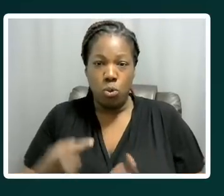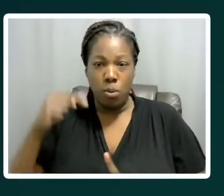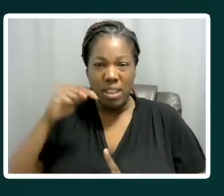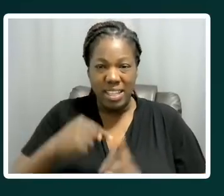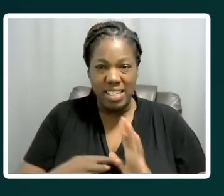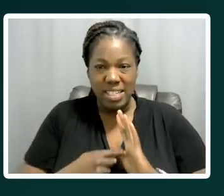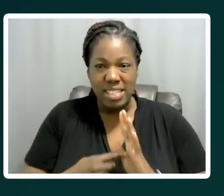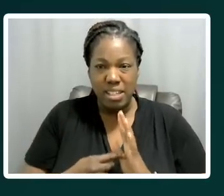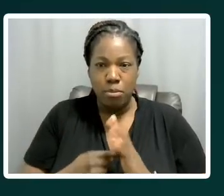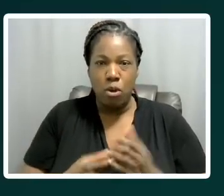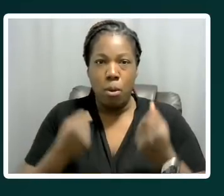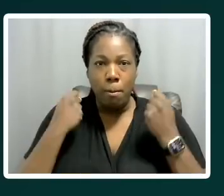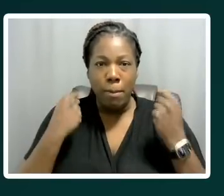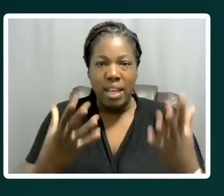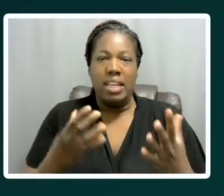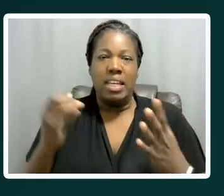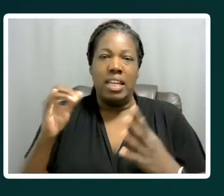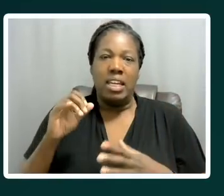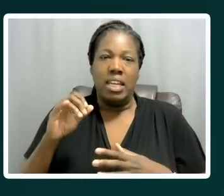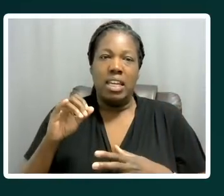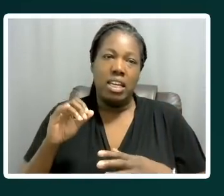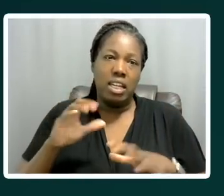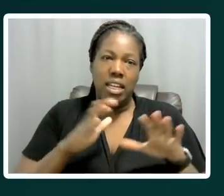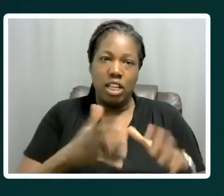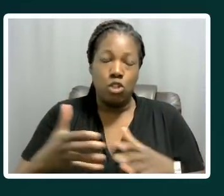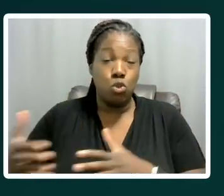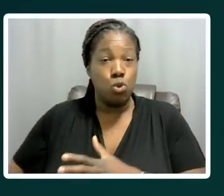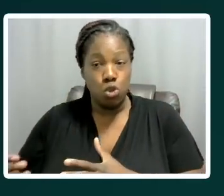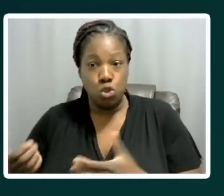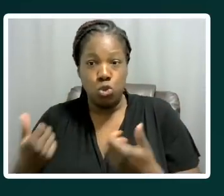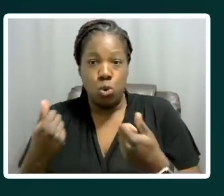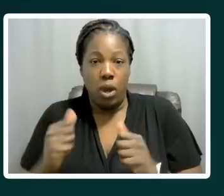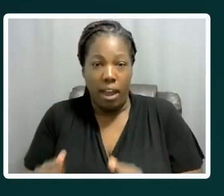to take this research and make it accessible to students and meet them in the classroom